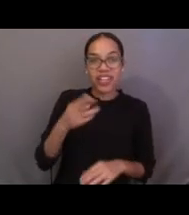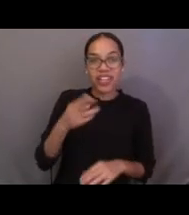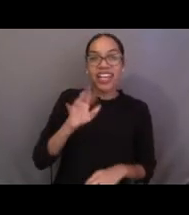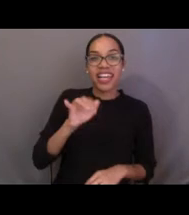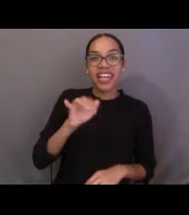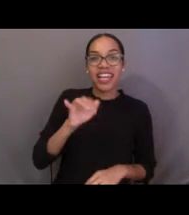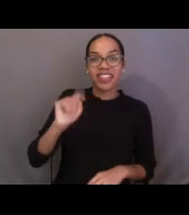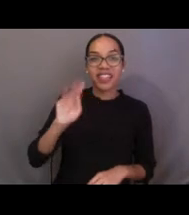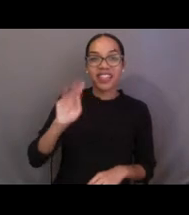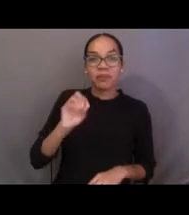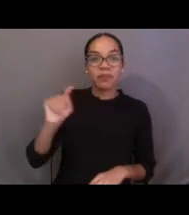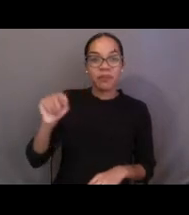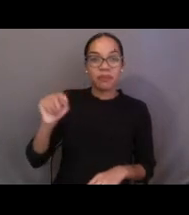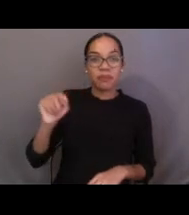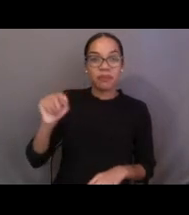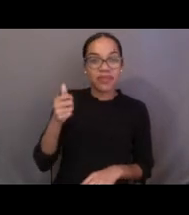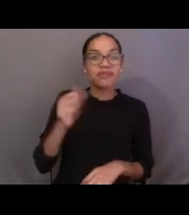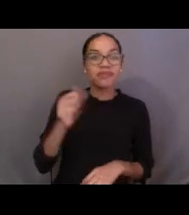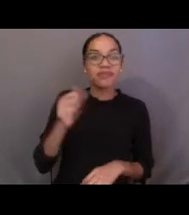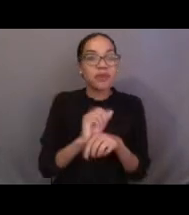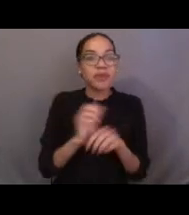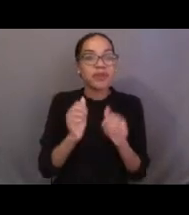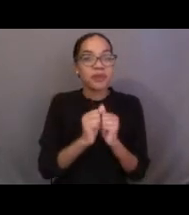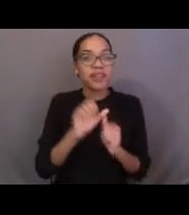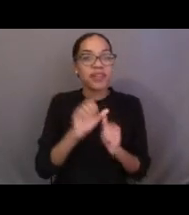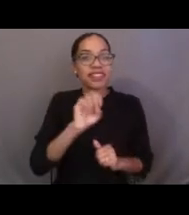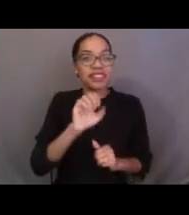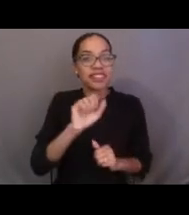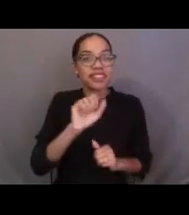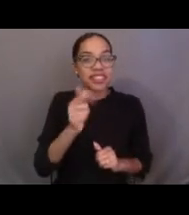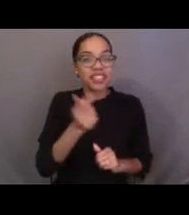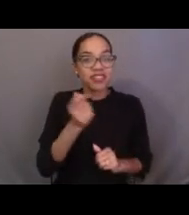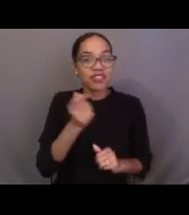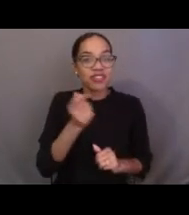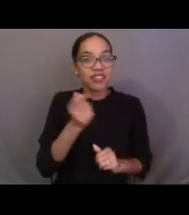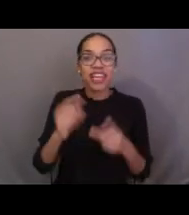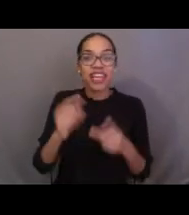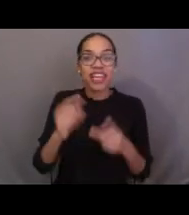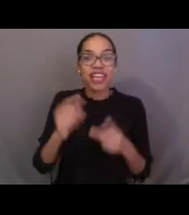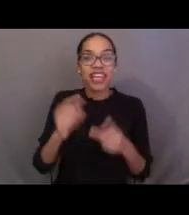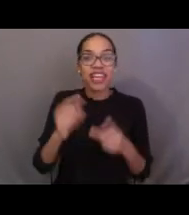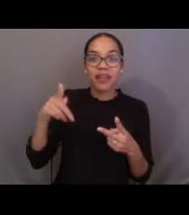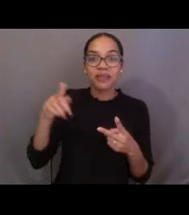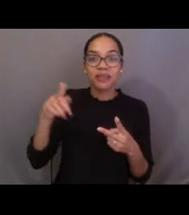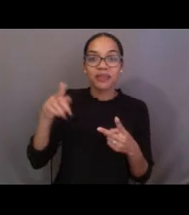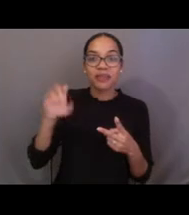and the Cape Cod Cooperative Extension in Barnstable, Massachusetts. Now, while we'll be talking about NOAA's role